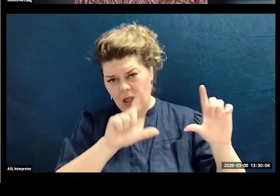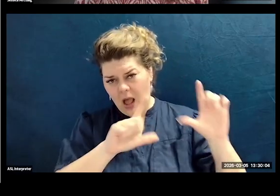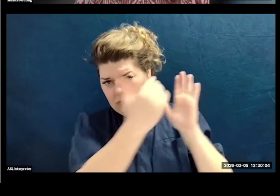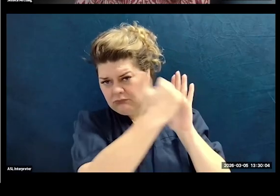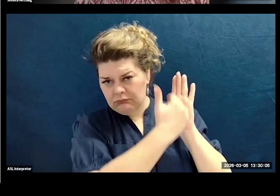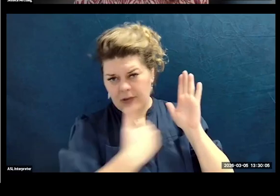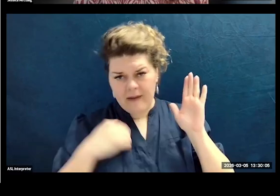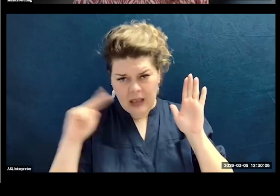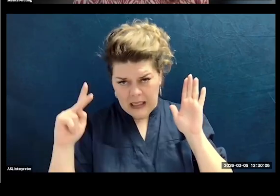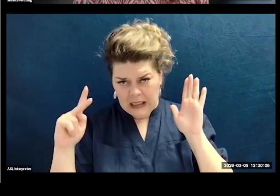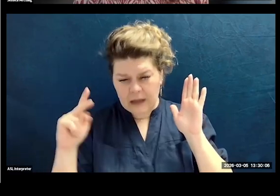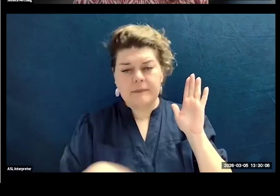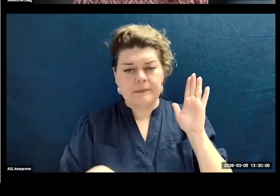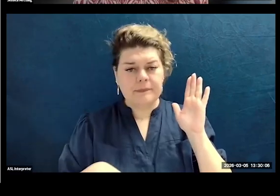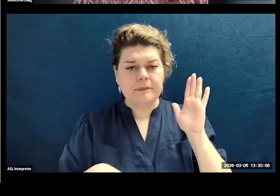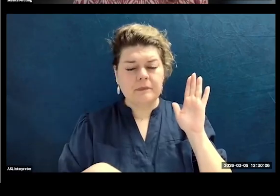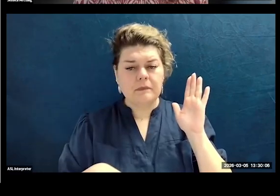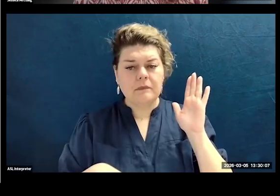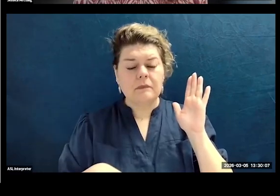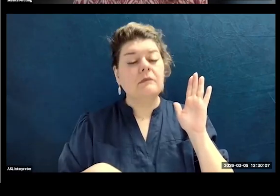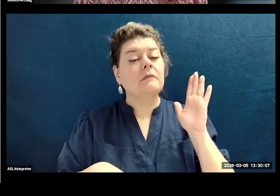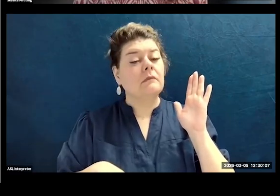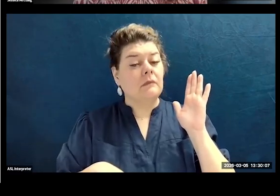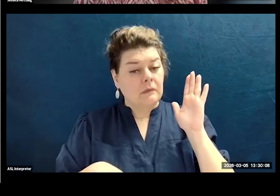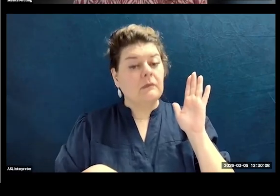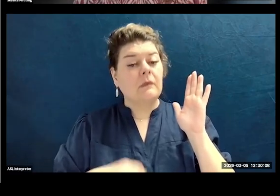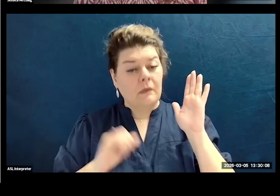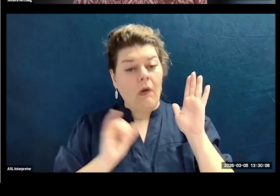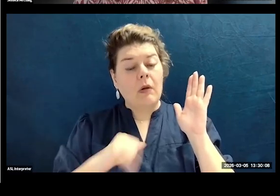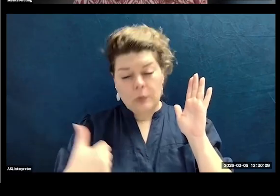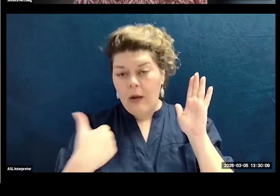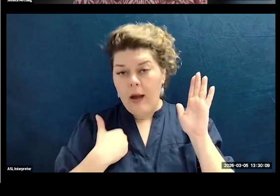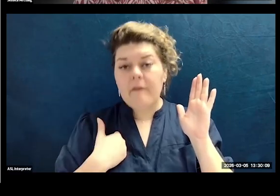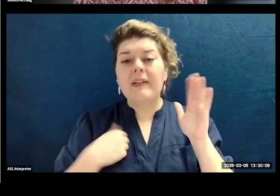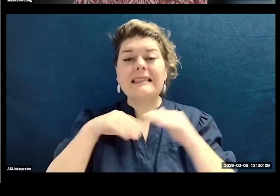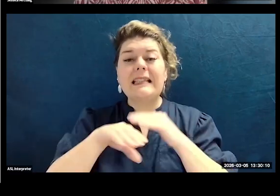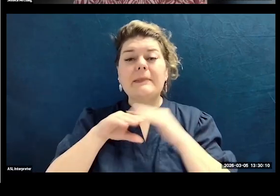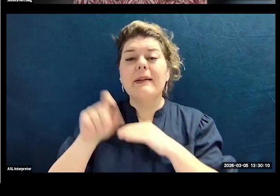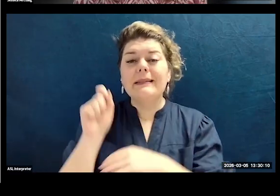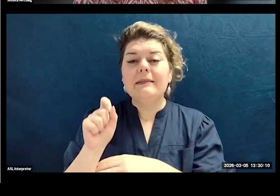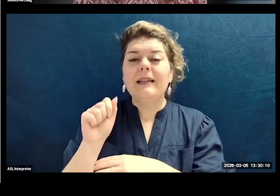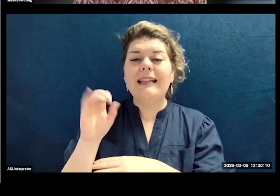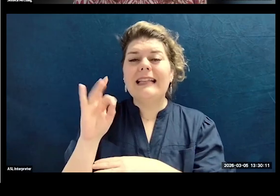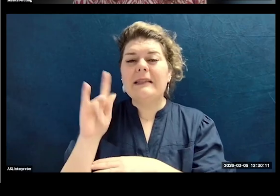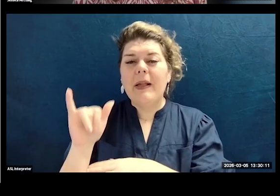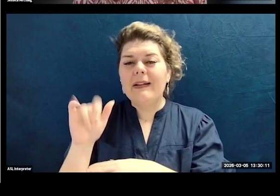Perfect. And then in addition to this, we have the accessibility.umich.edu website